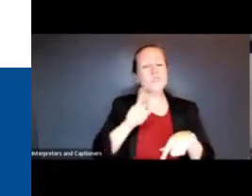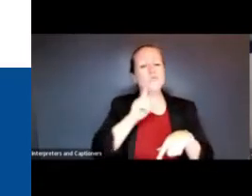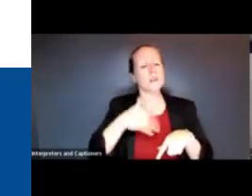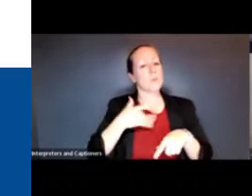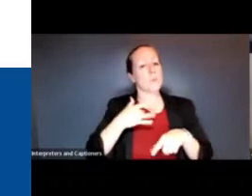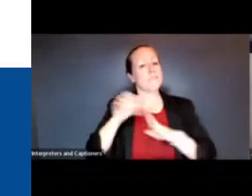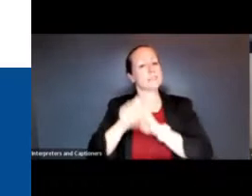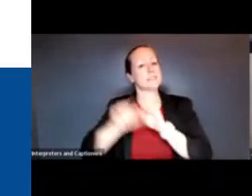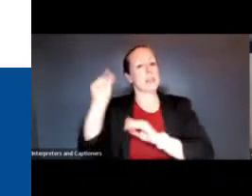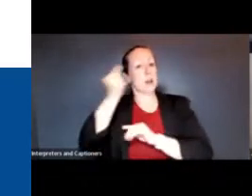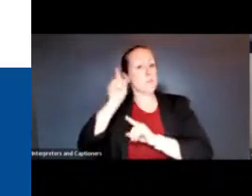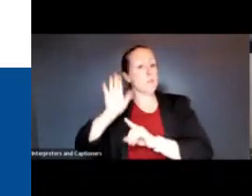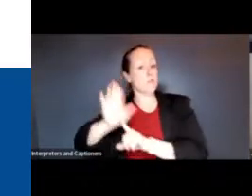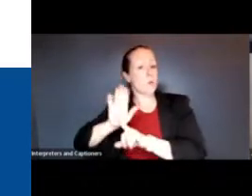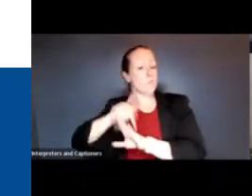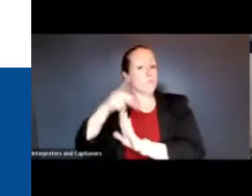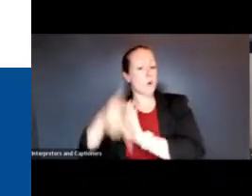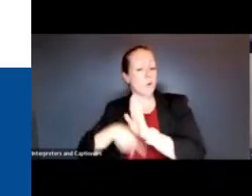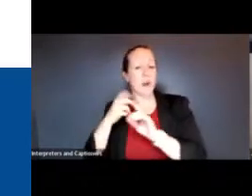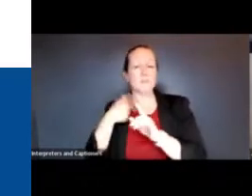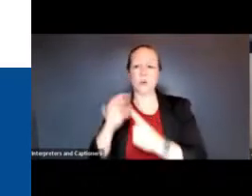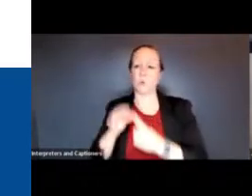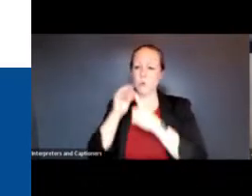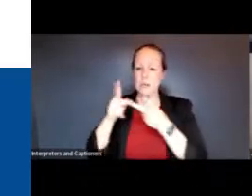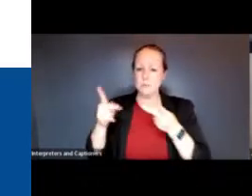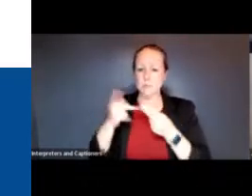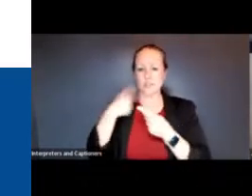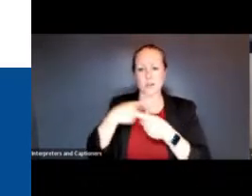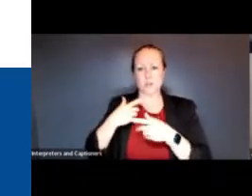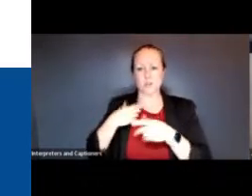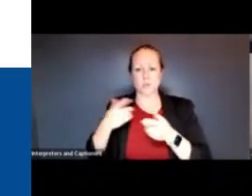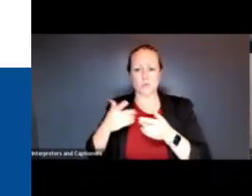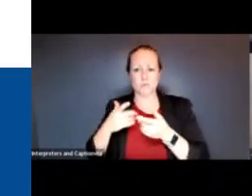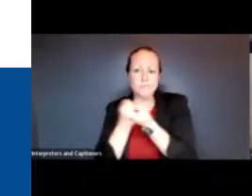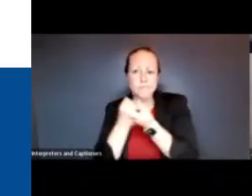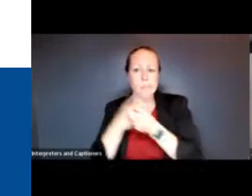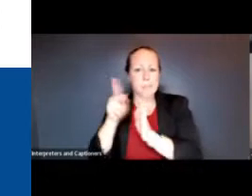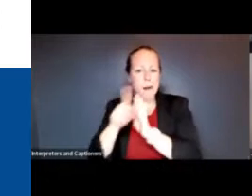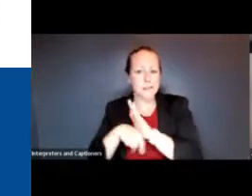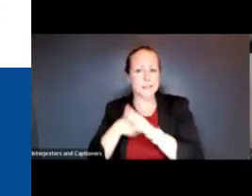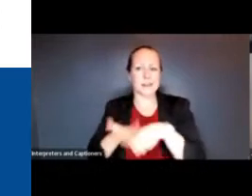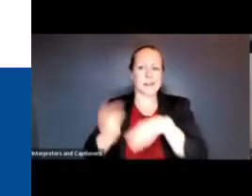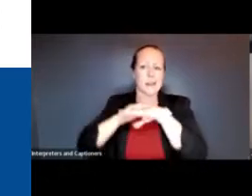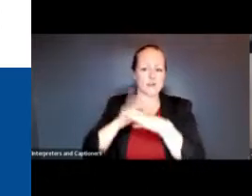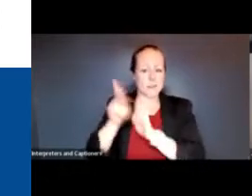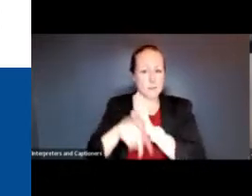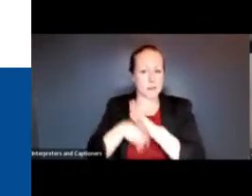position to affect policy and increased training and implement practice changes within the state behavioral health system